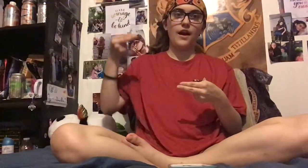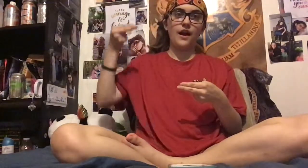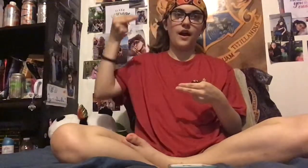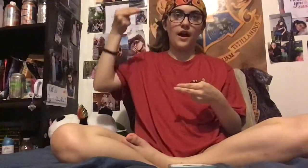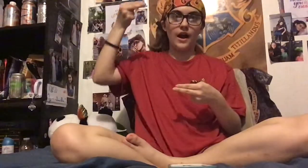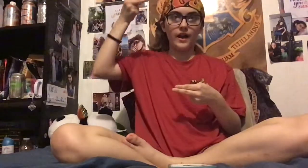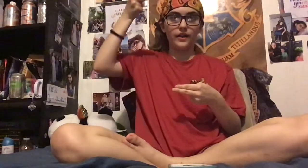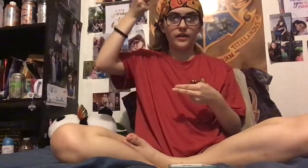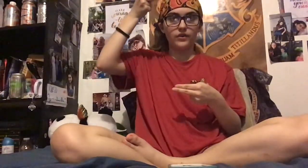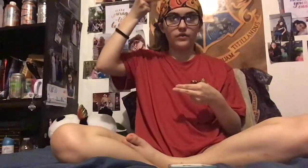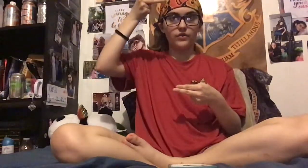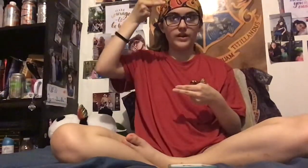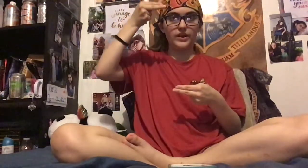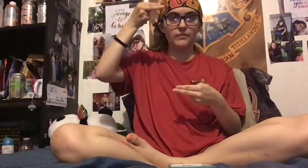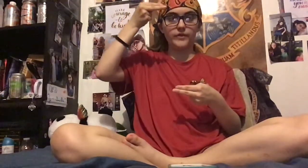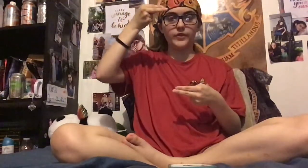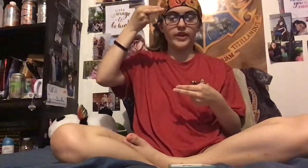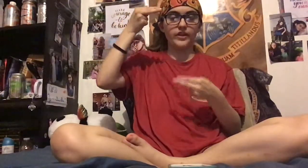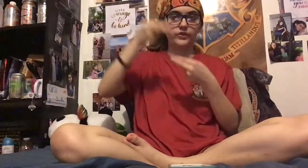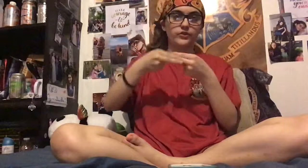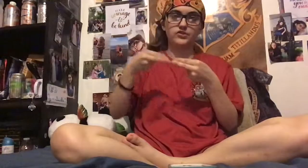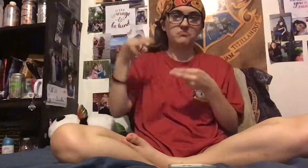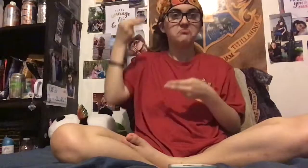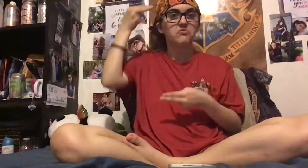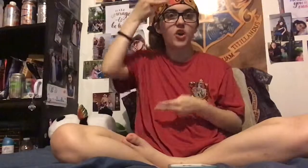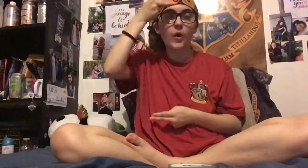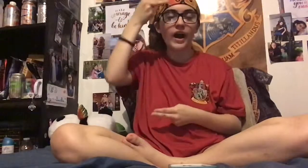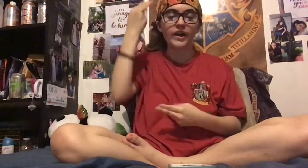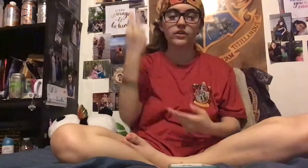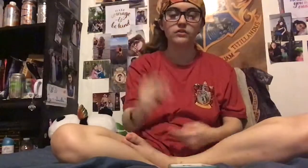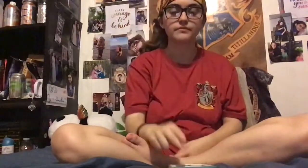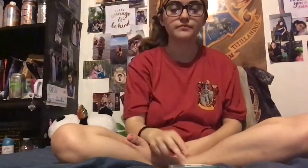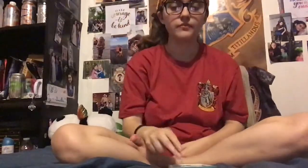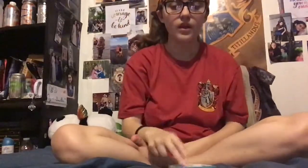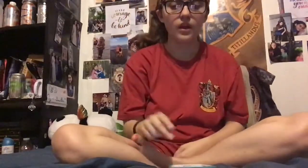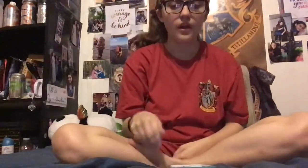high, you know go like above your head or you know, just go higher and